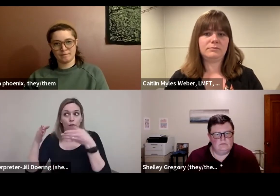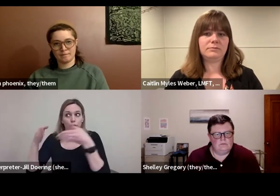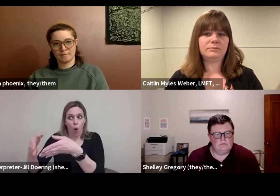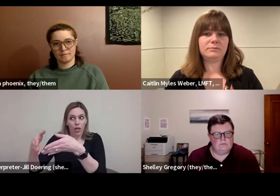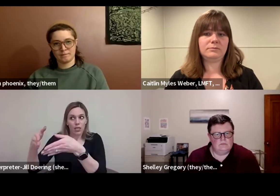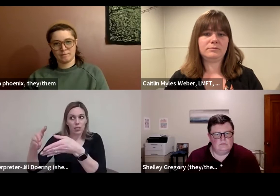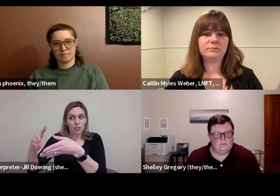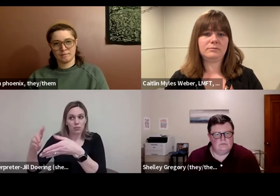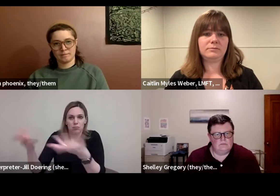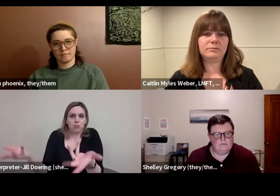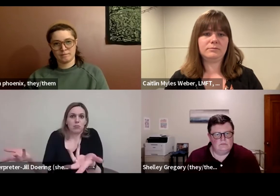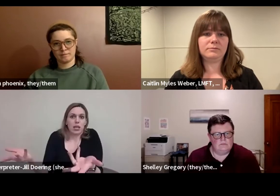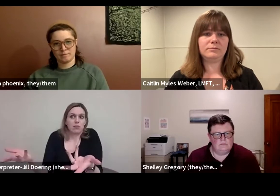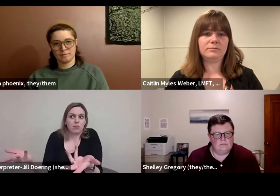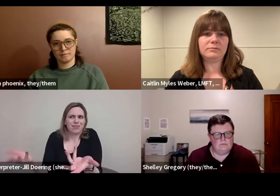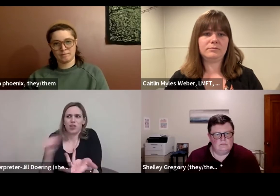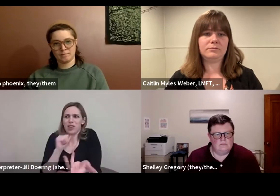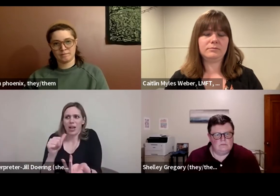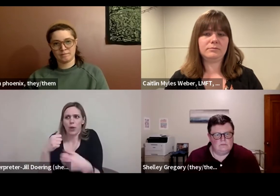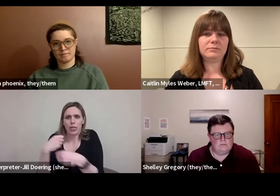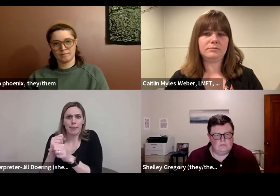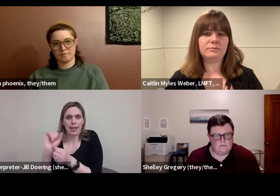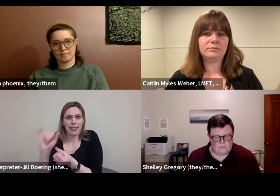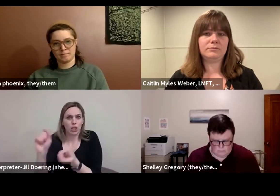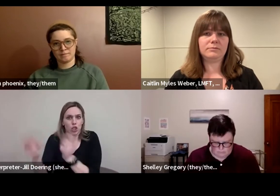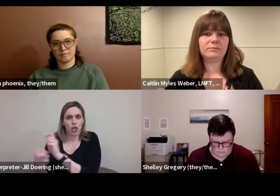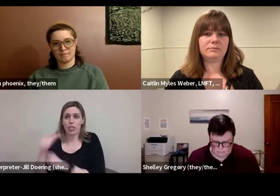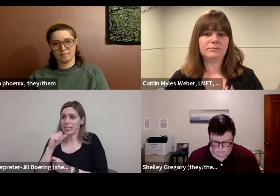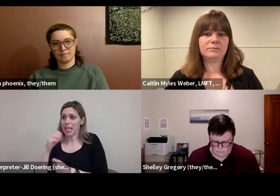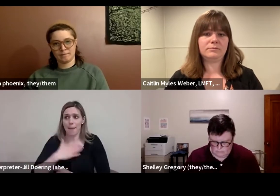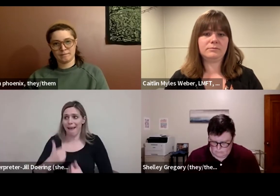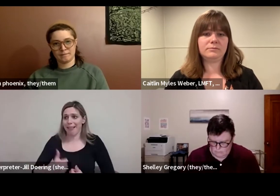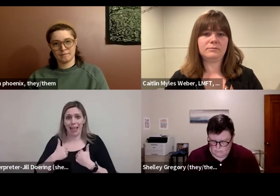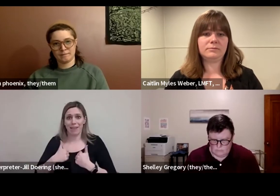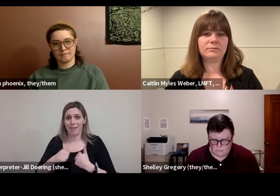And it's not my life. I don't make decisions for other people's lives.